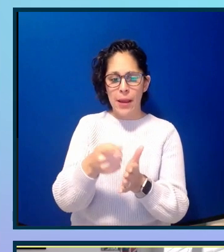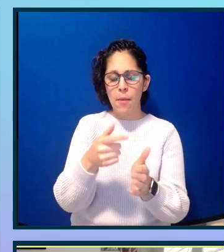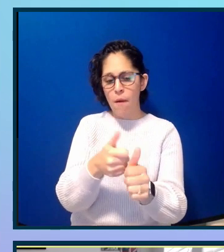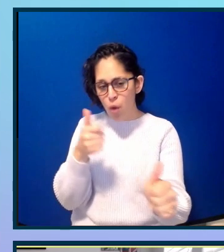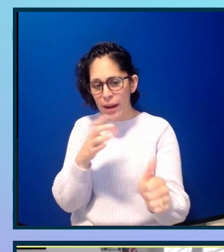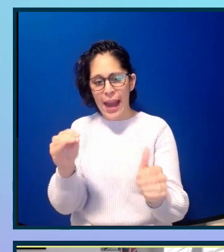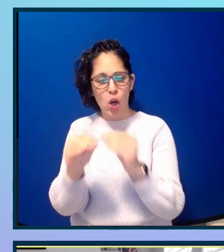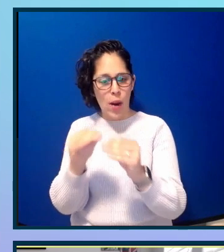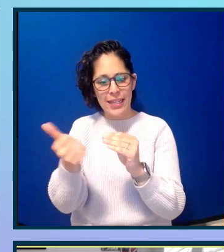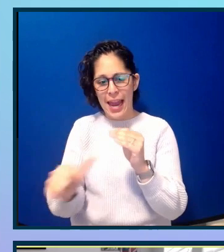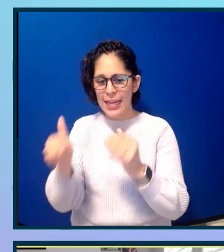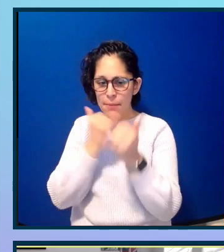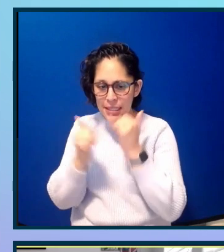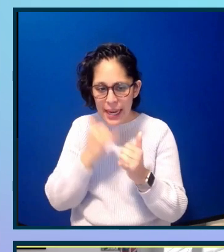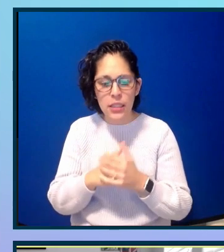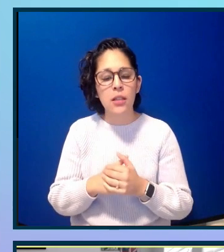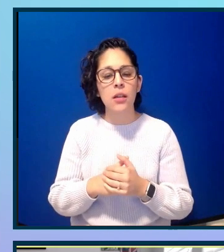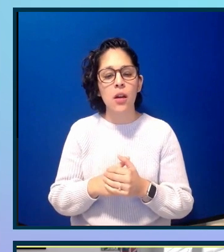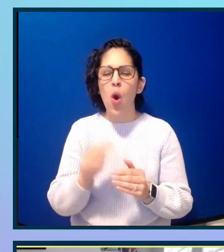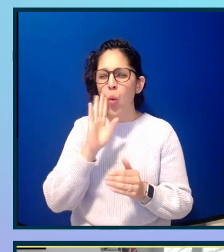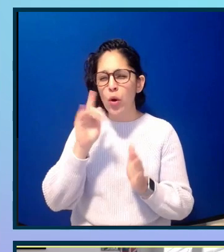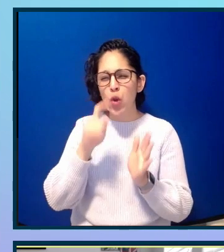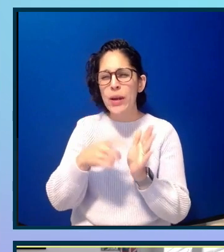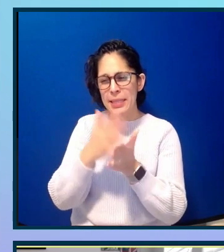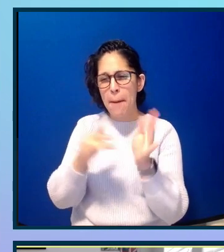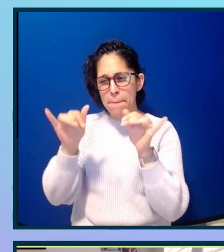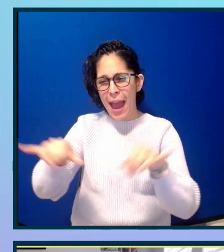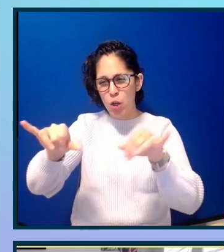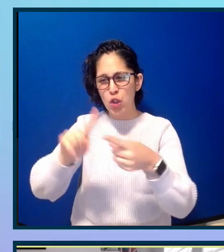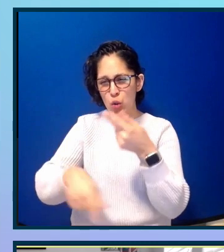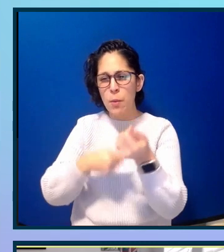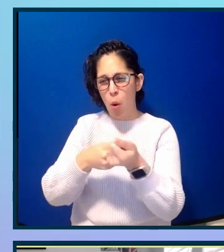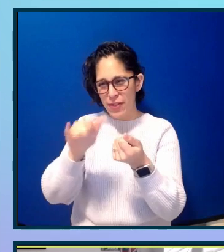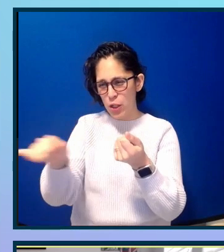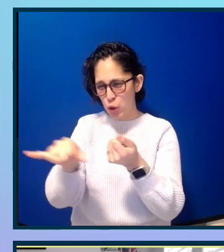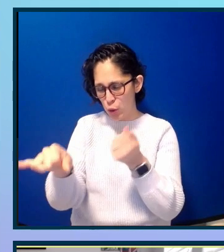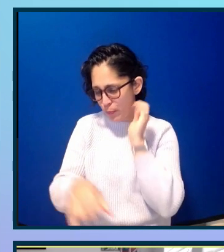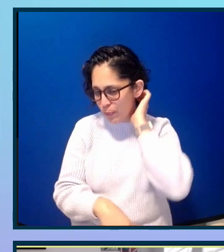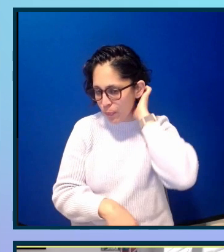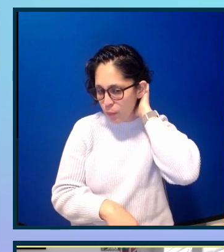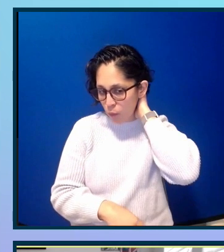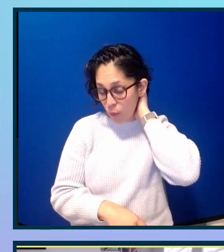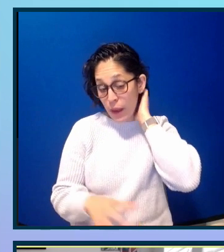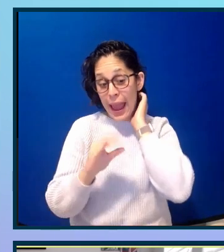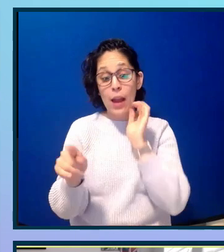There's some patterns that we'll talk about shortly to support that. And then also, helping the user prepare,